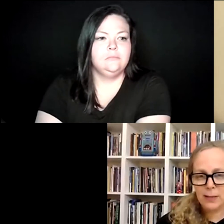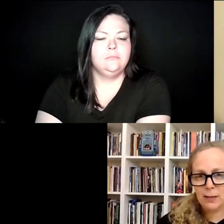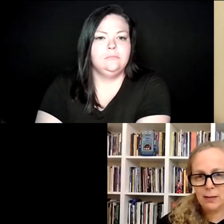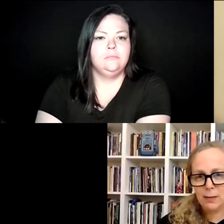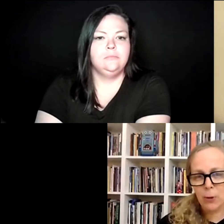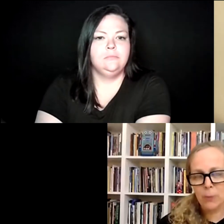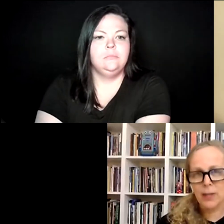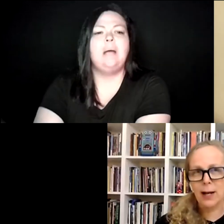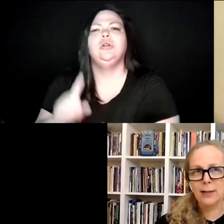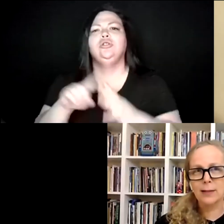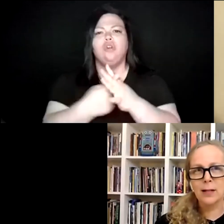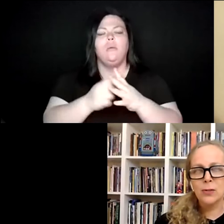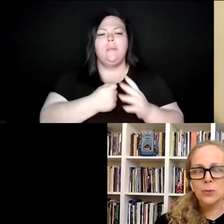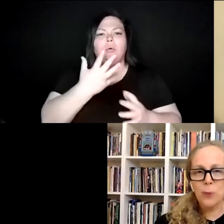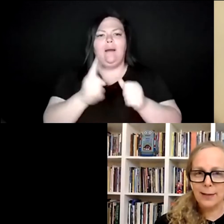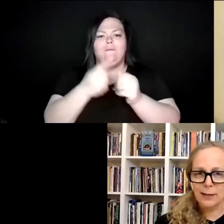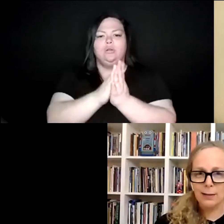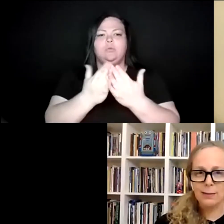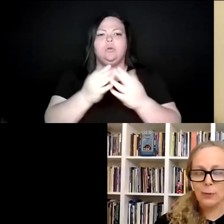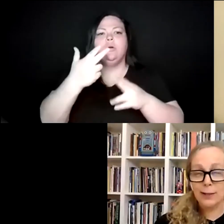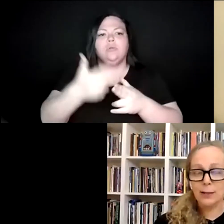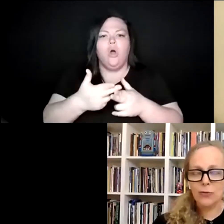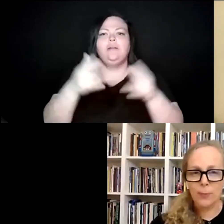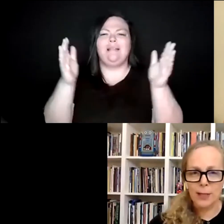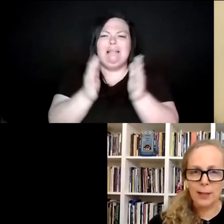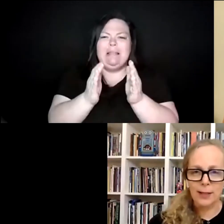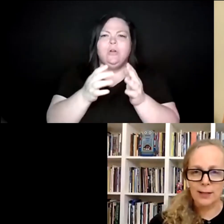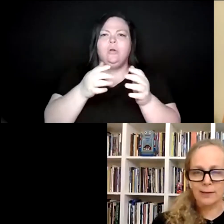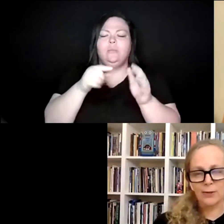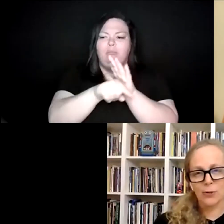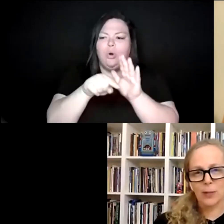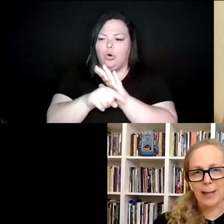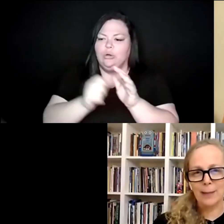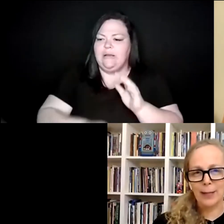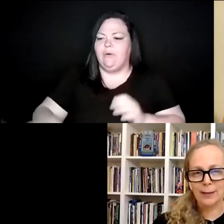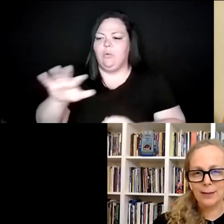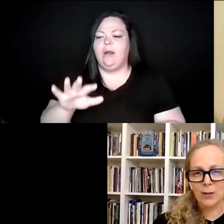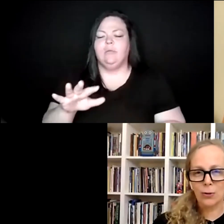is a poem that has new residence resonance for me in, during the pandemic. It's called